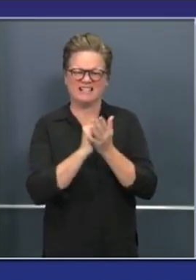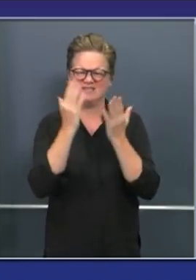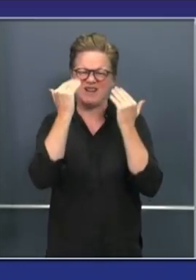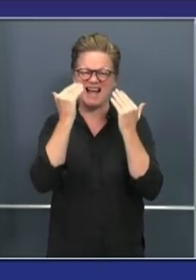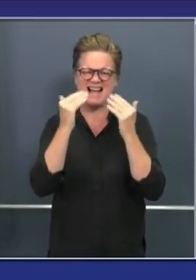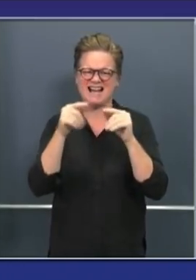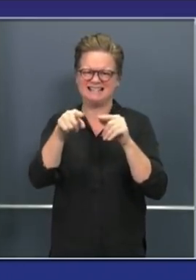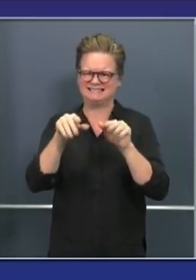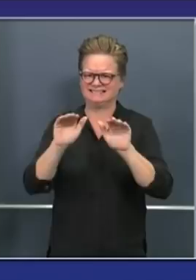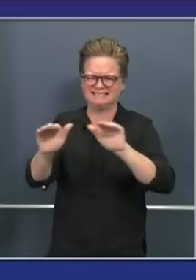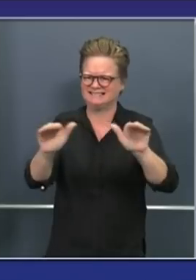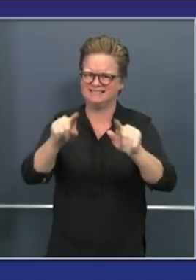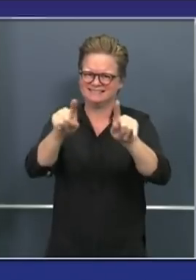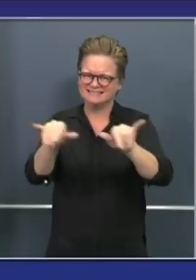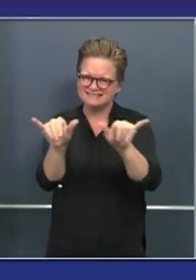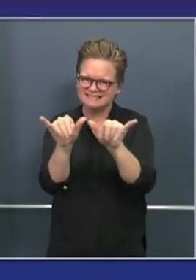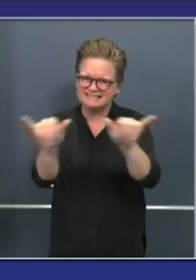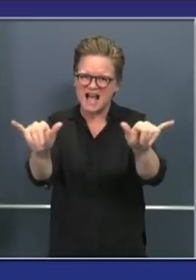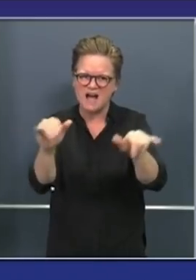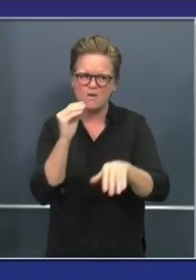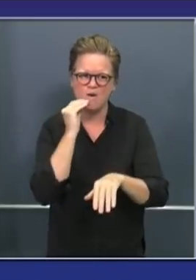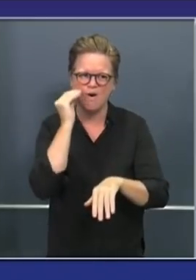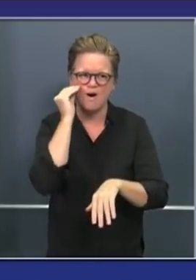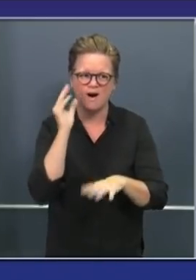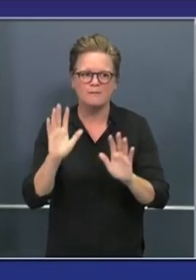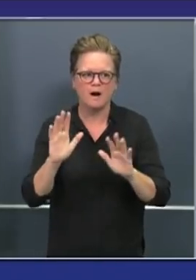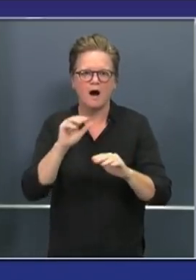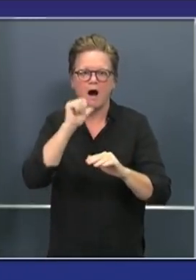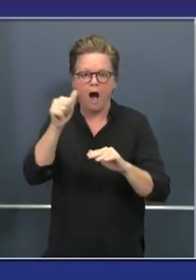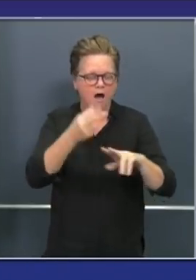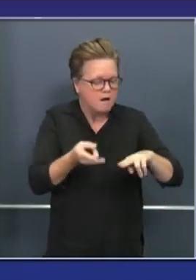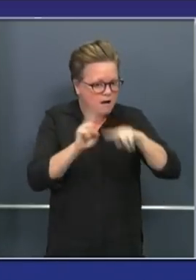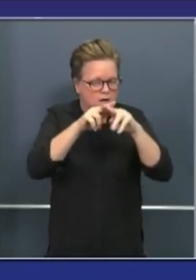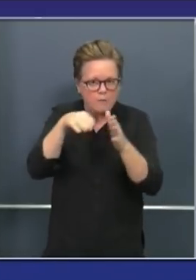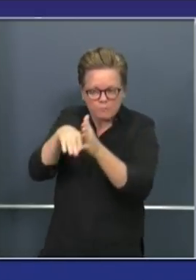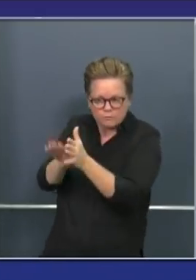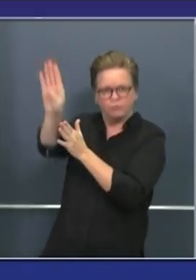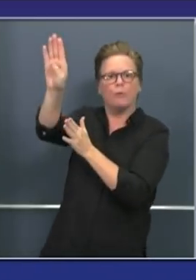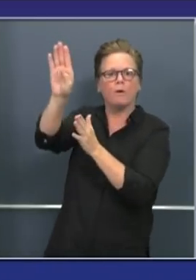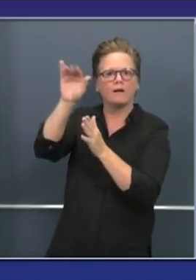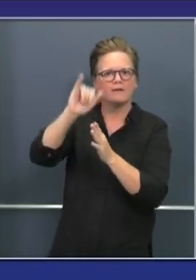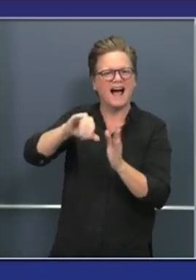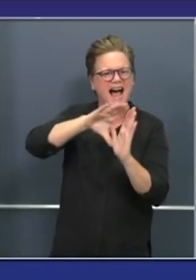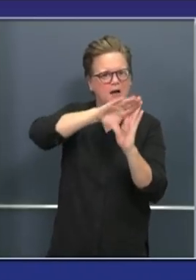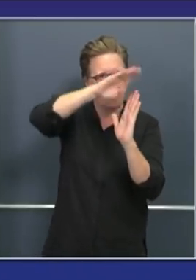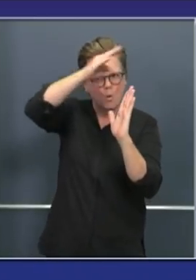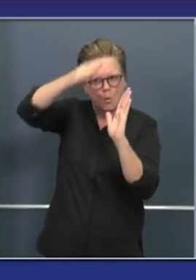PERMANENT STATE. WE WANTED TO BUY TIME, WE